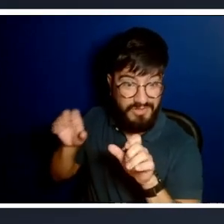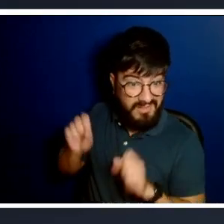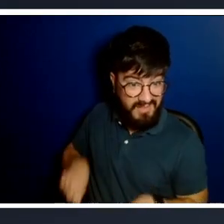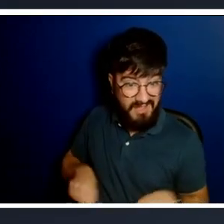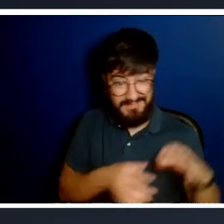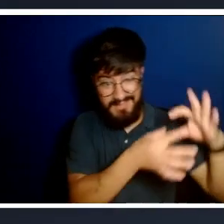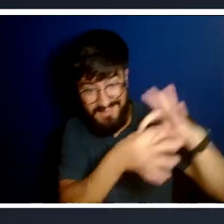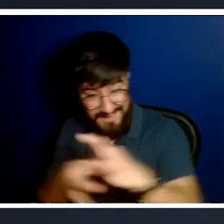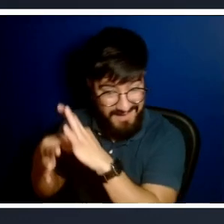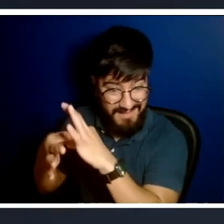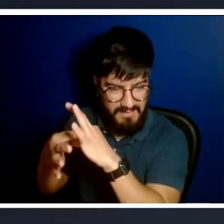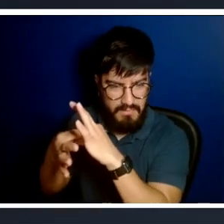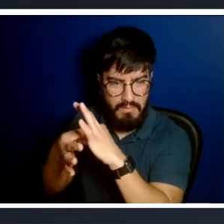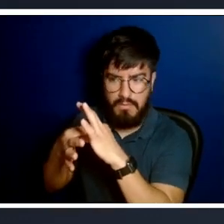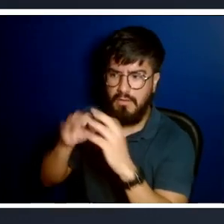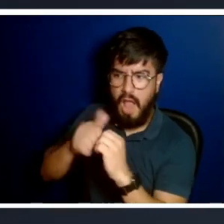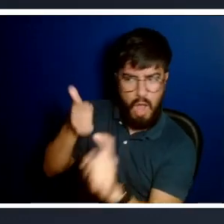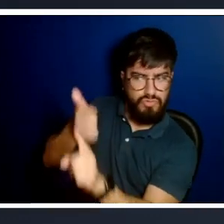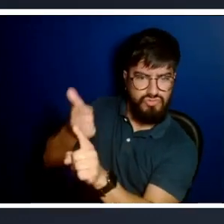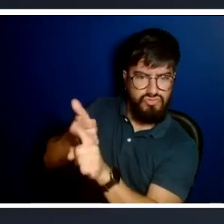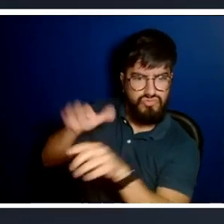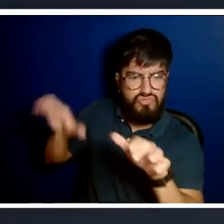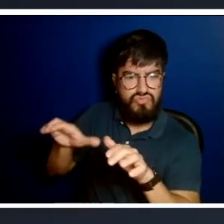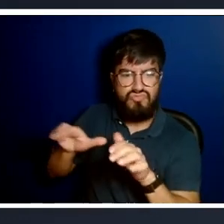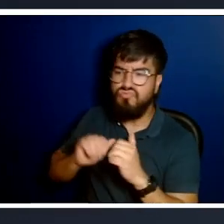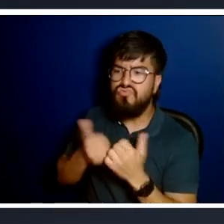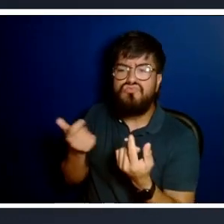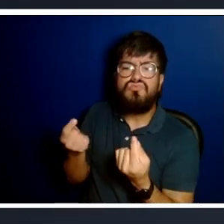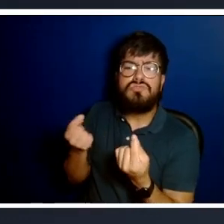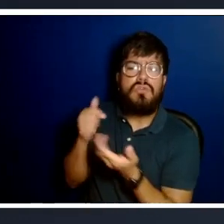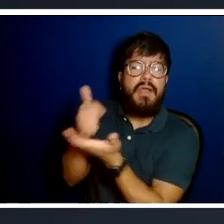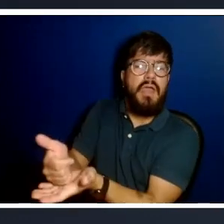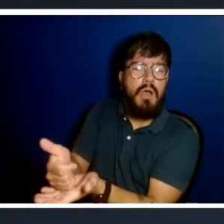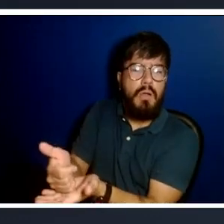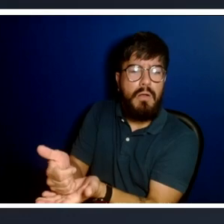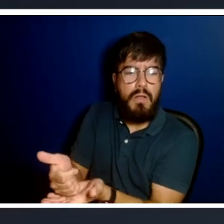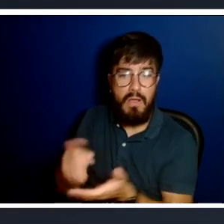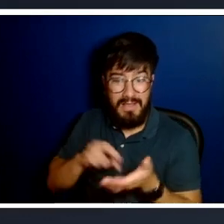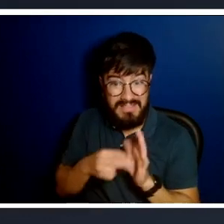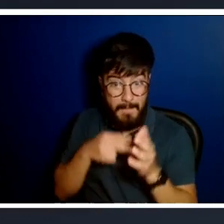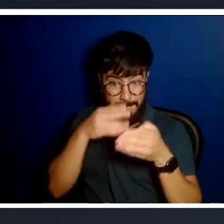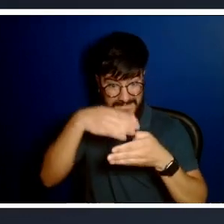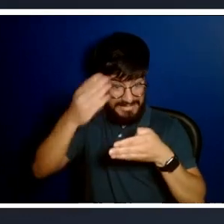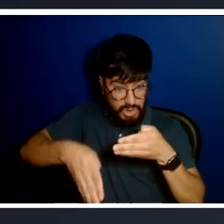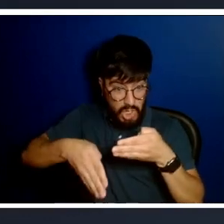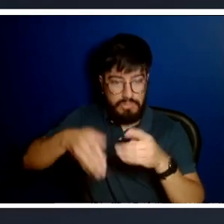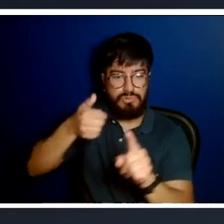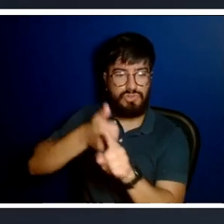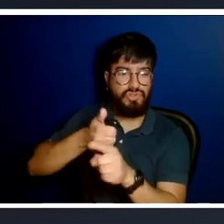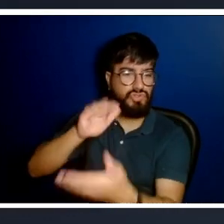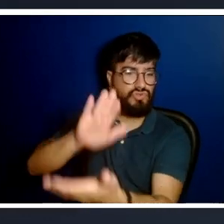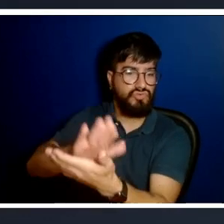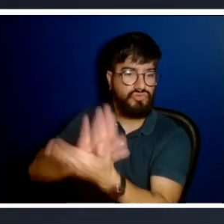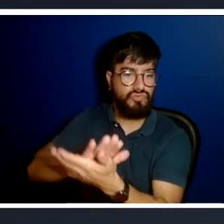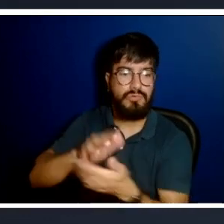can we help animals around us and give them action items to do at school? Okay, next.